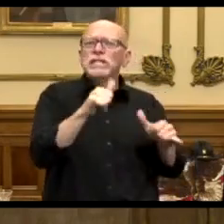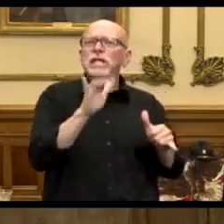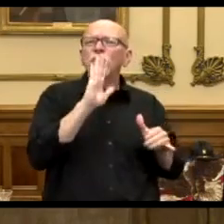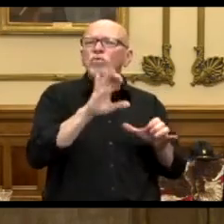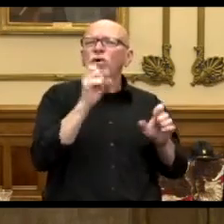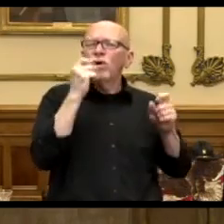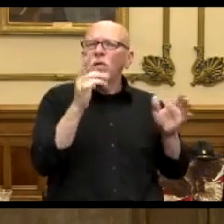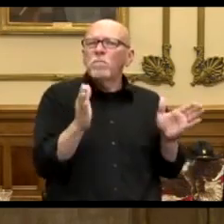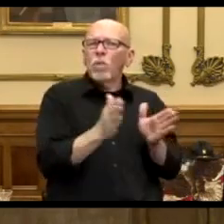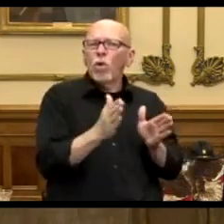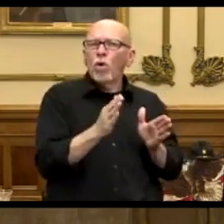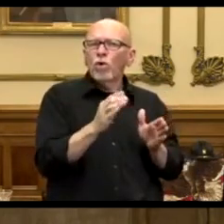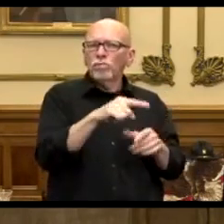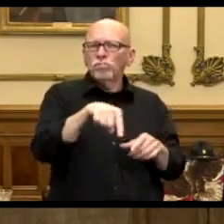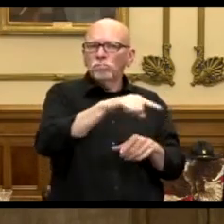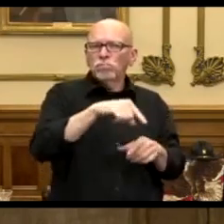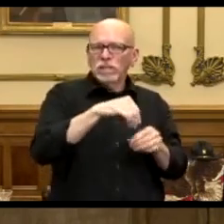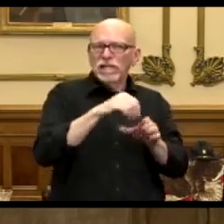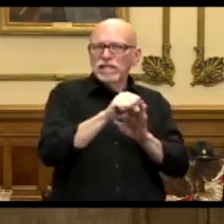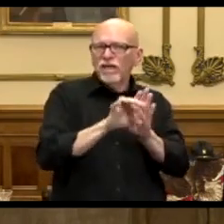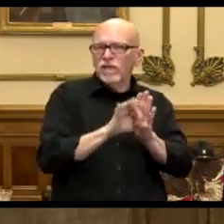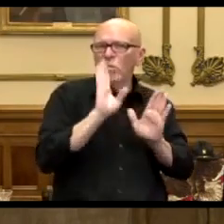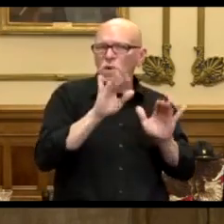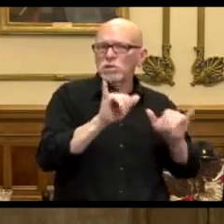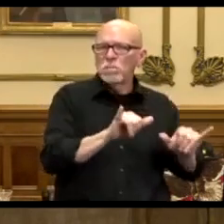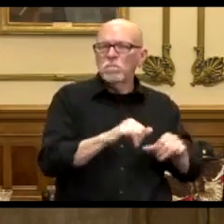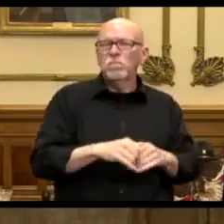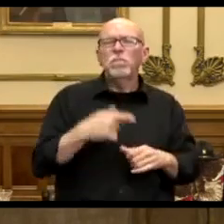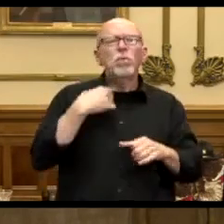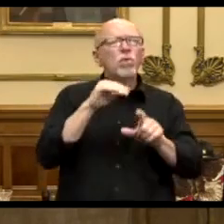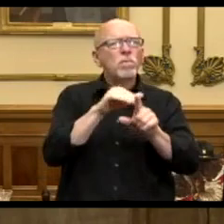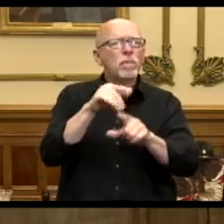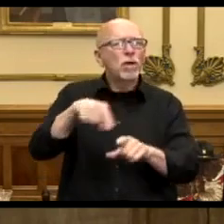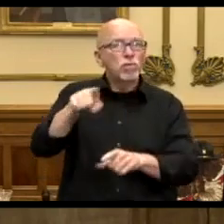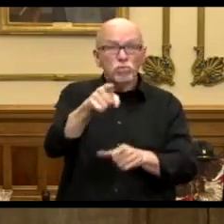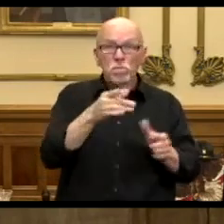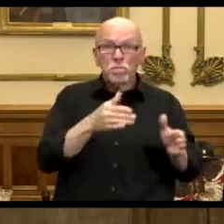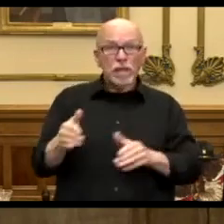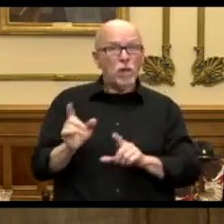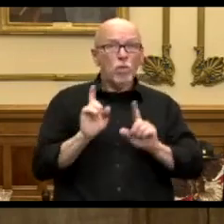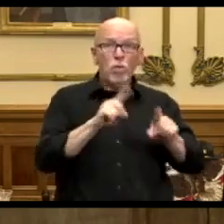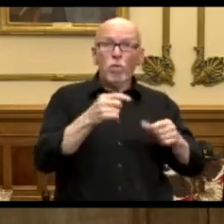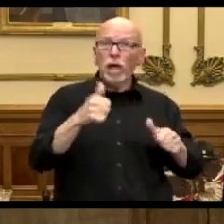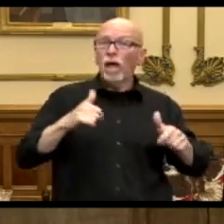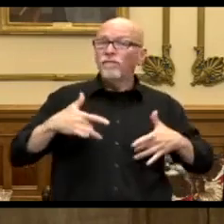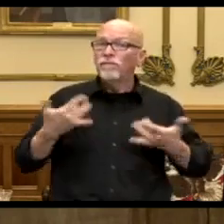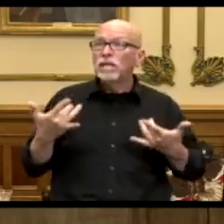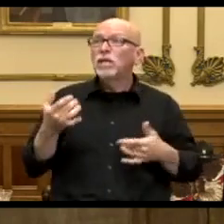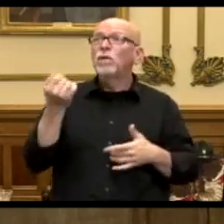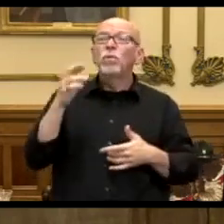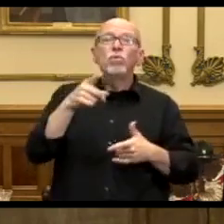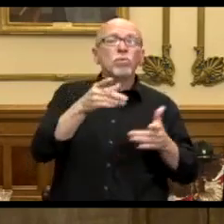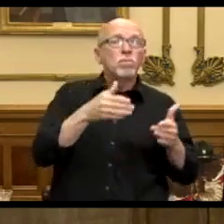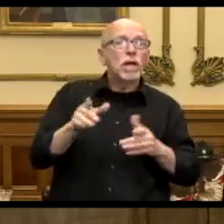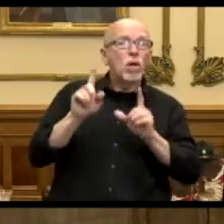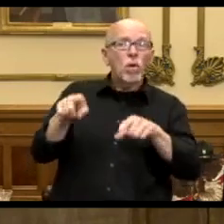Fairgrounds. I'd like to remind Hoosiers whether you're planning on attending an event or just planning to attend an event where there will be